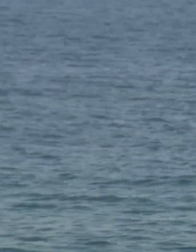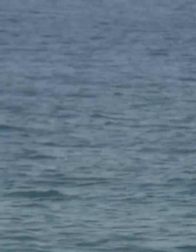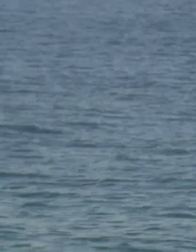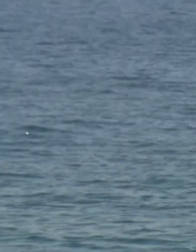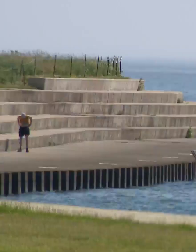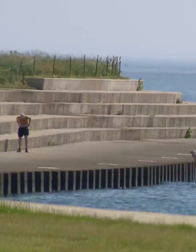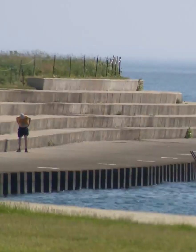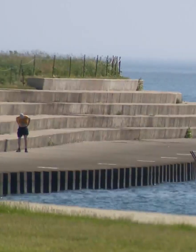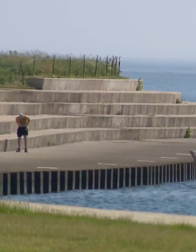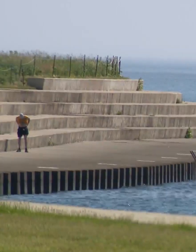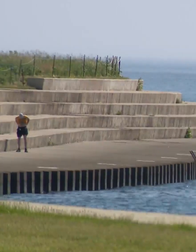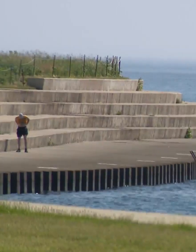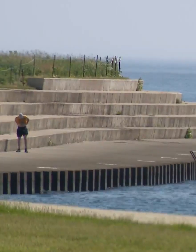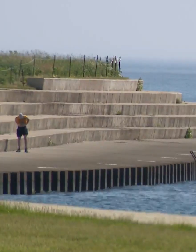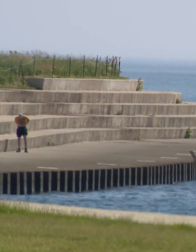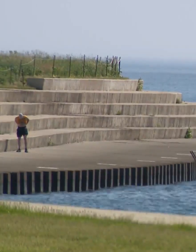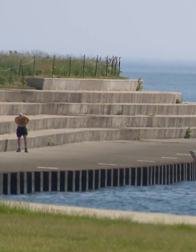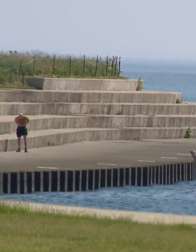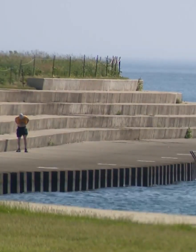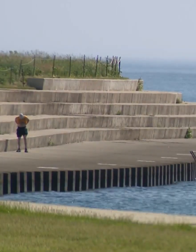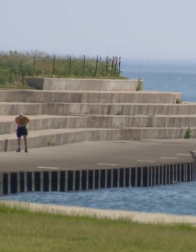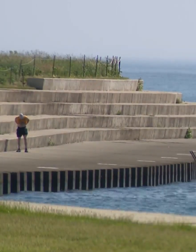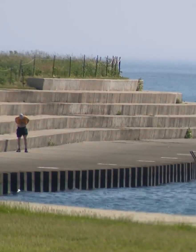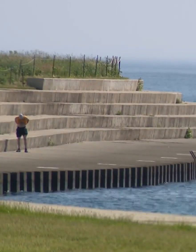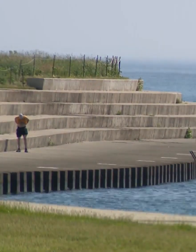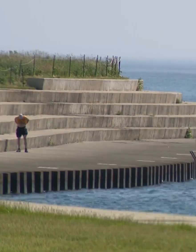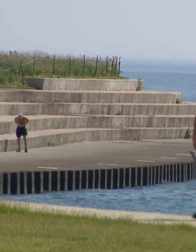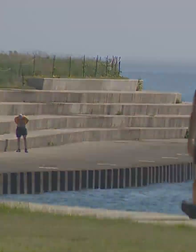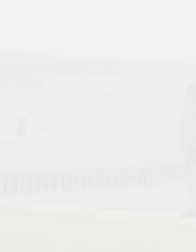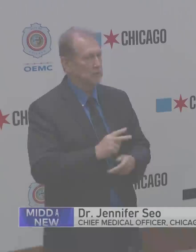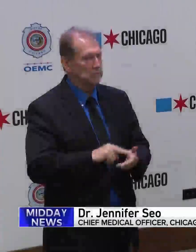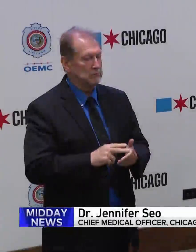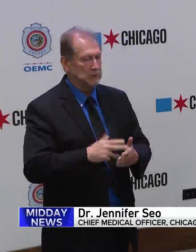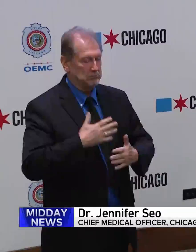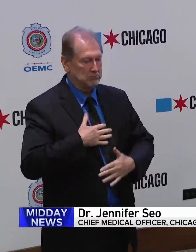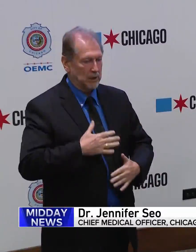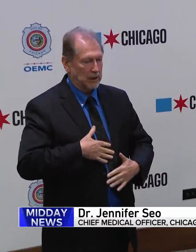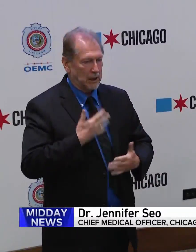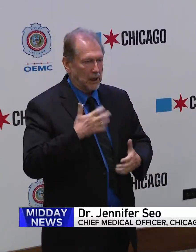ONE THING TO RIM REMEMBER IS TO MODERATE YOUR ACTIVITY AND TO BE AWARE OF HOW YOUR BODY IS DOING AND LOOK FOR SIGNS OF